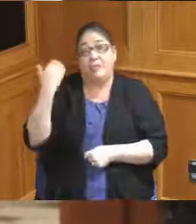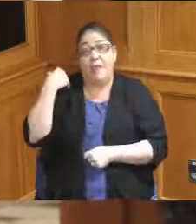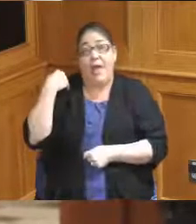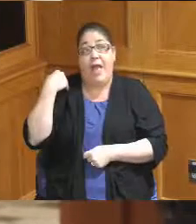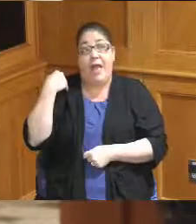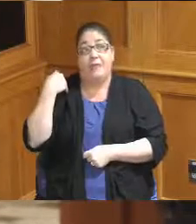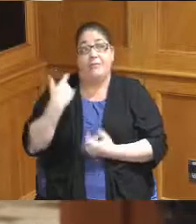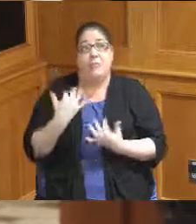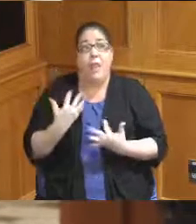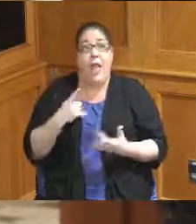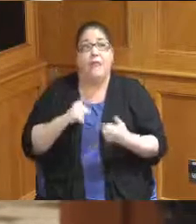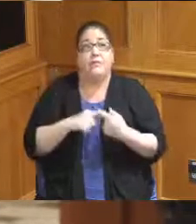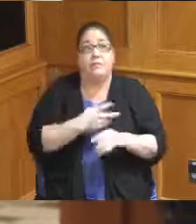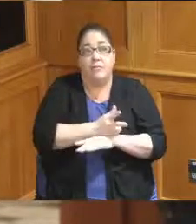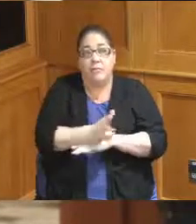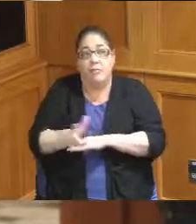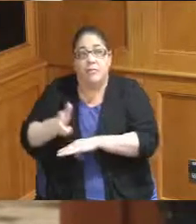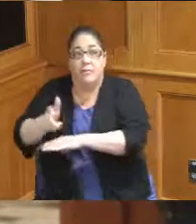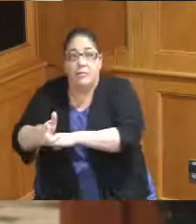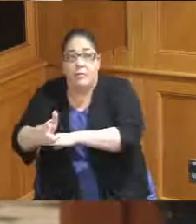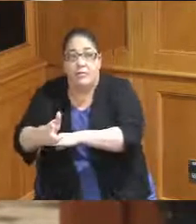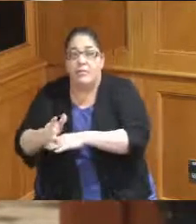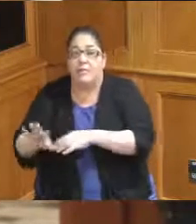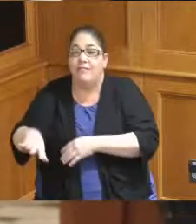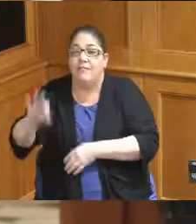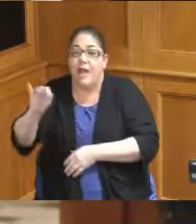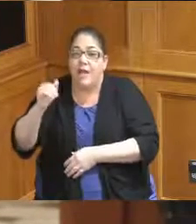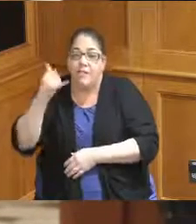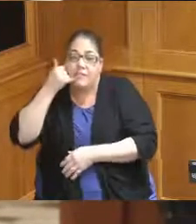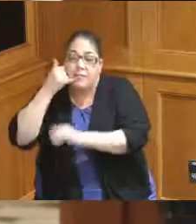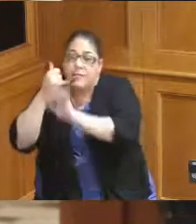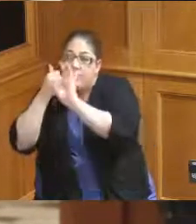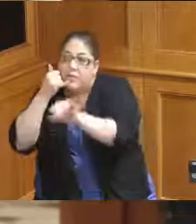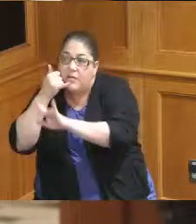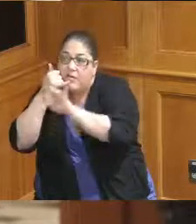a pay phone and somebody make a phone call and now you have 50 60 people that are driving by this